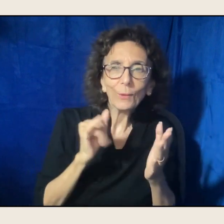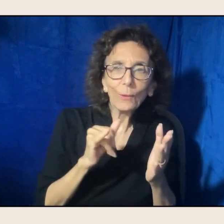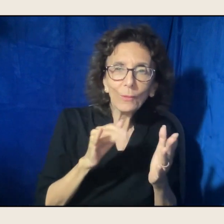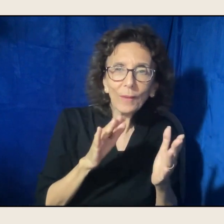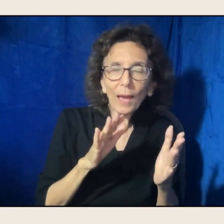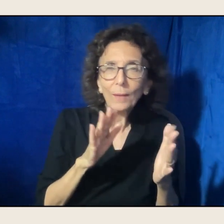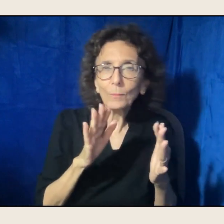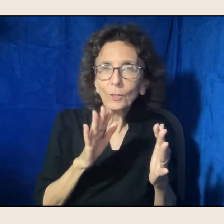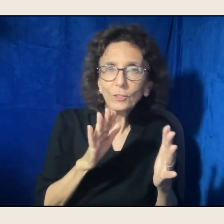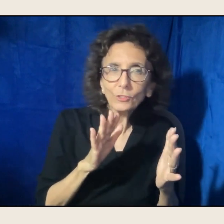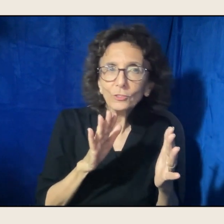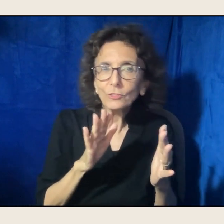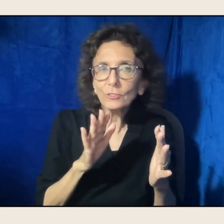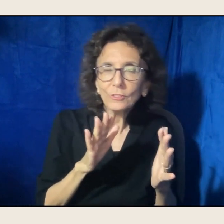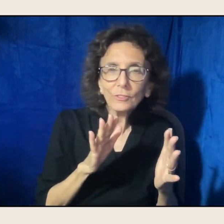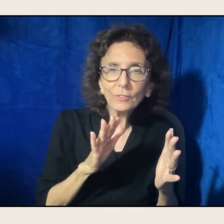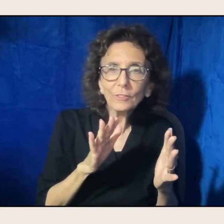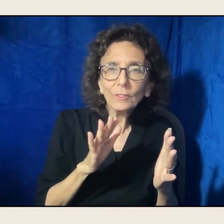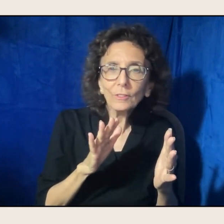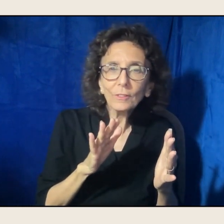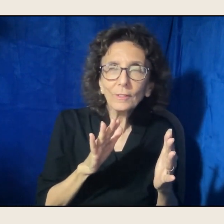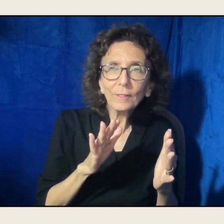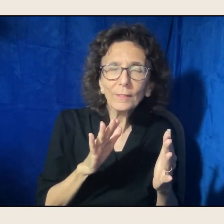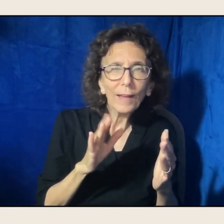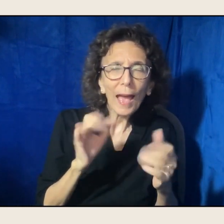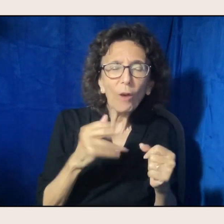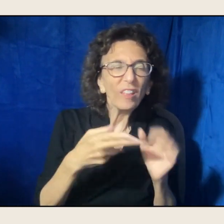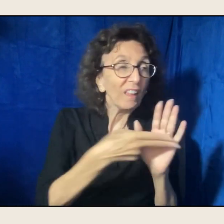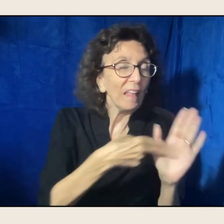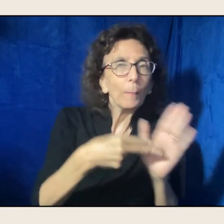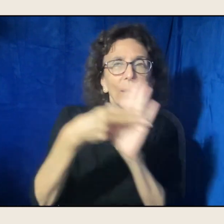yeah, that really kind of ticked me off a little.